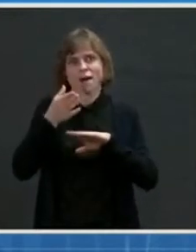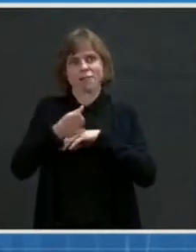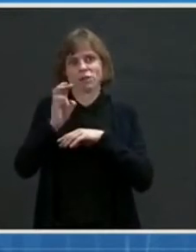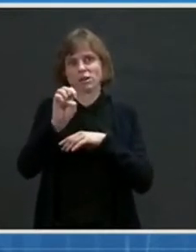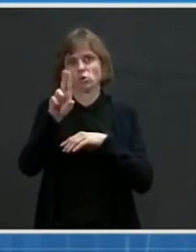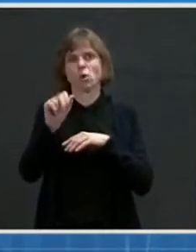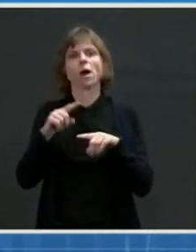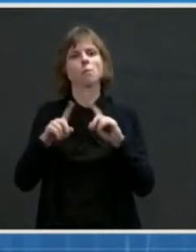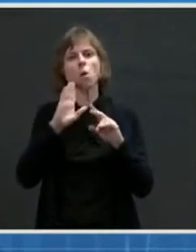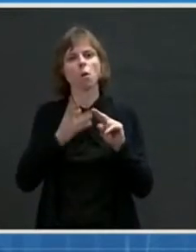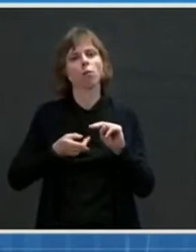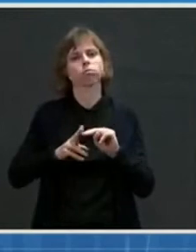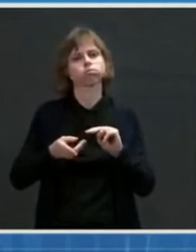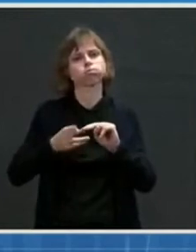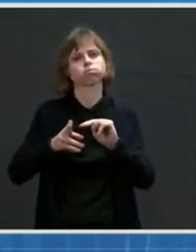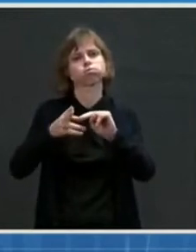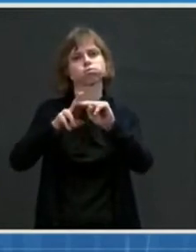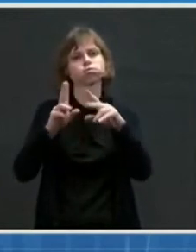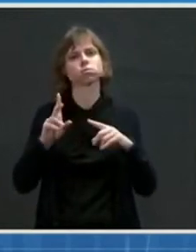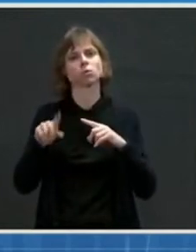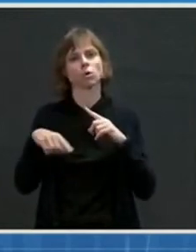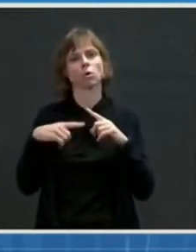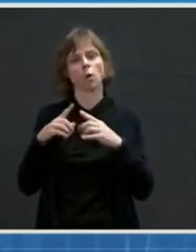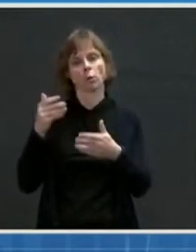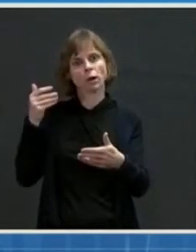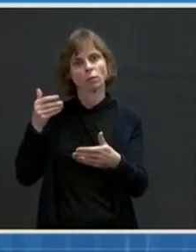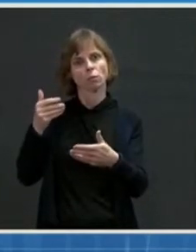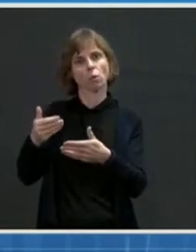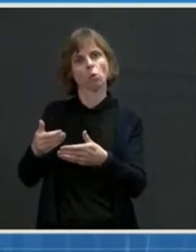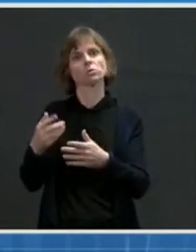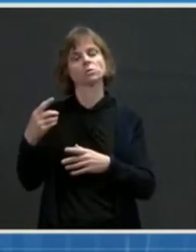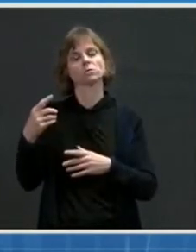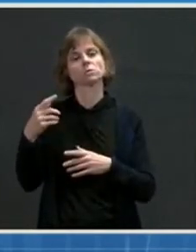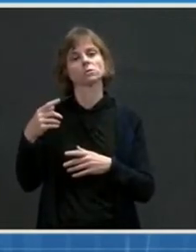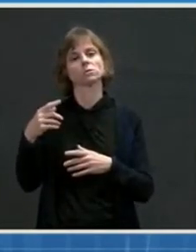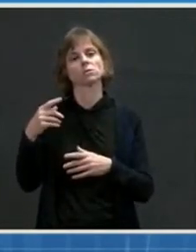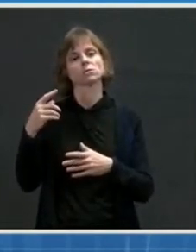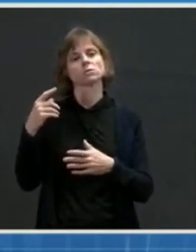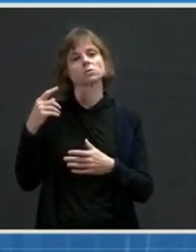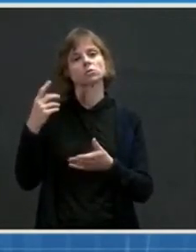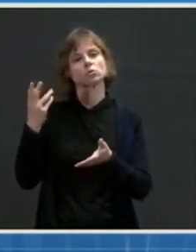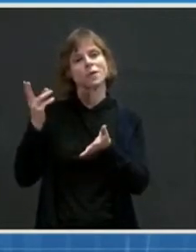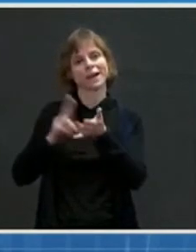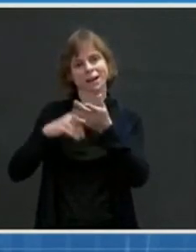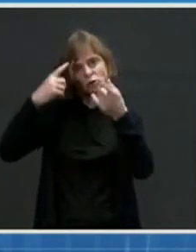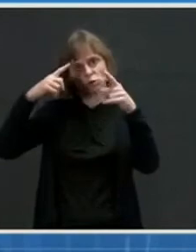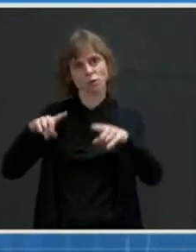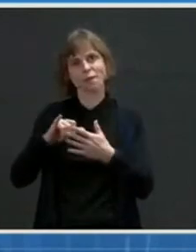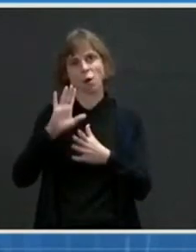THE HEELS OF THE EEUA, THAT